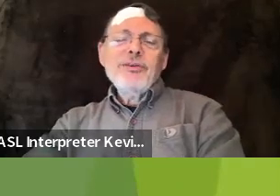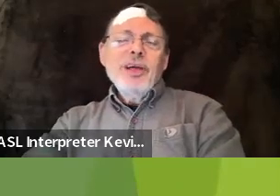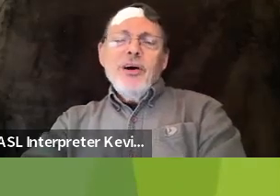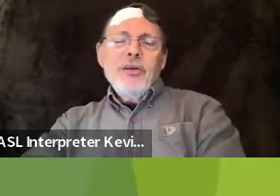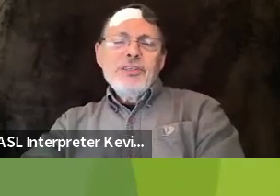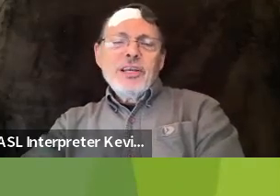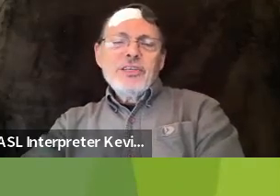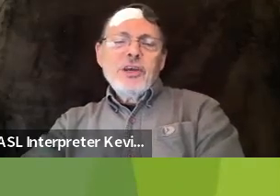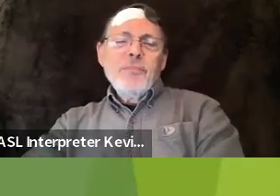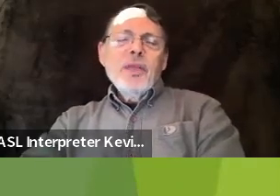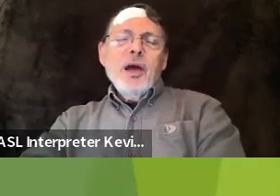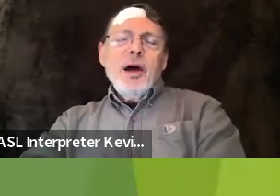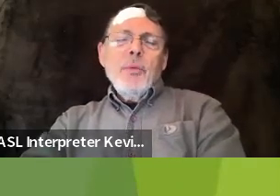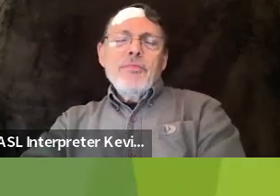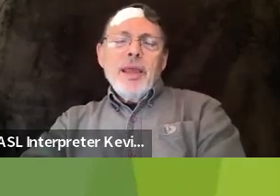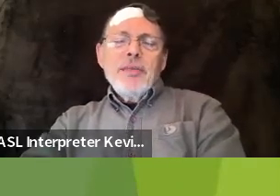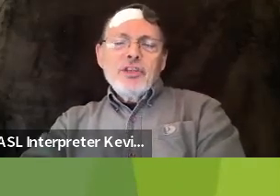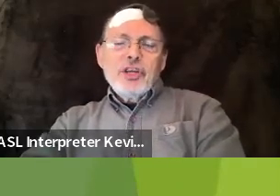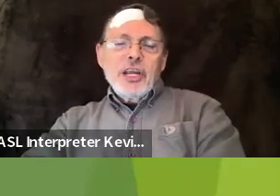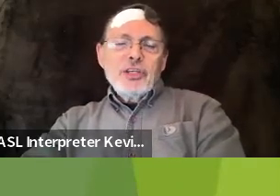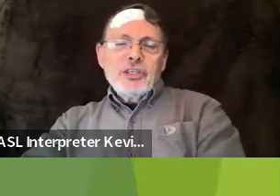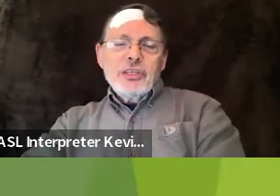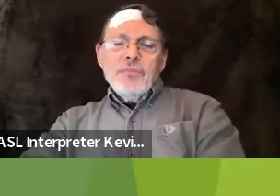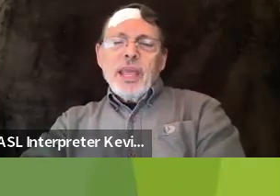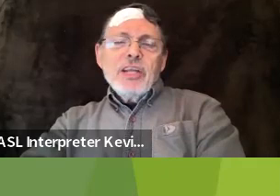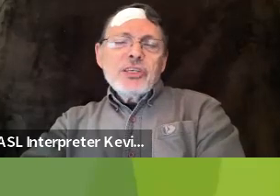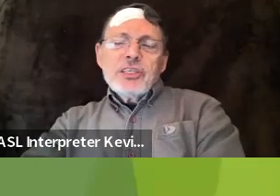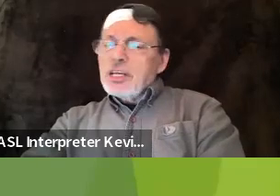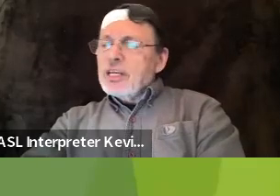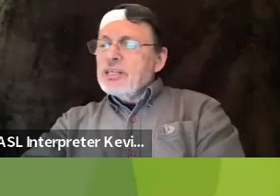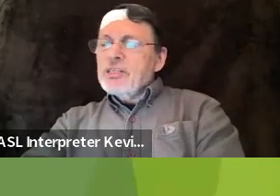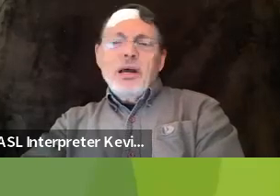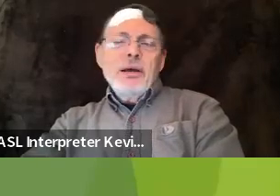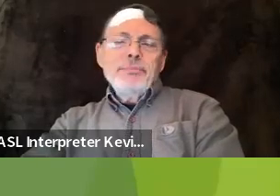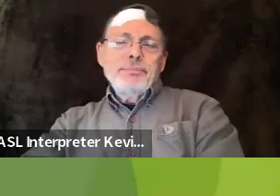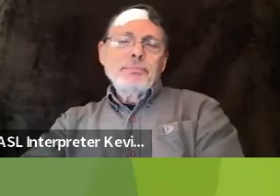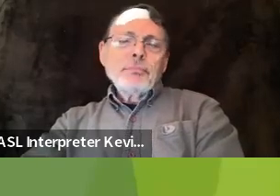You know, all these things. So we have made these changes. Agencies, we give them some ideas.